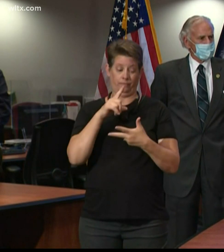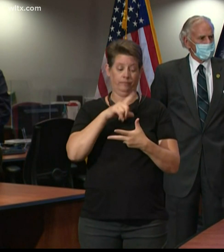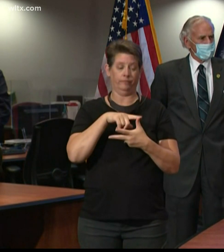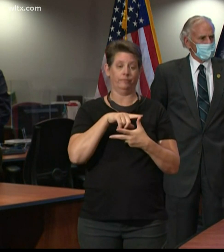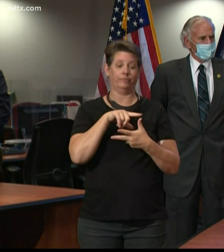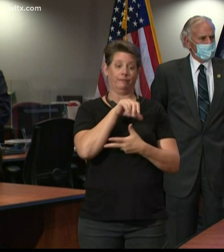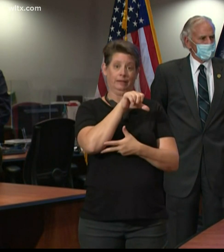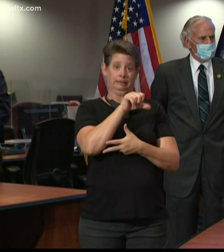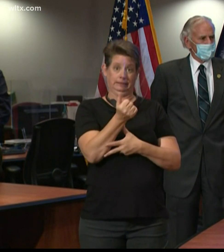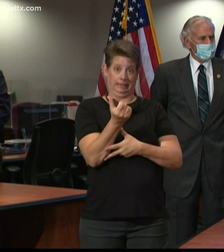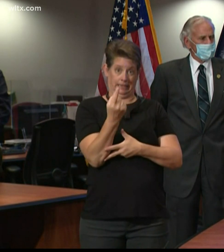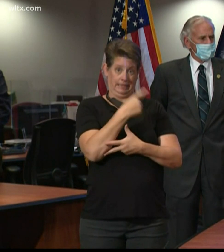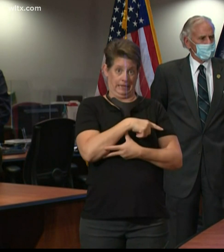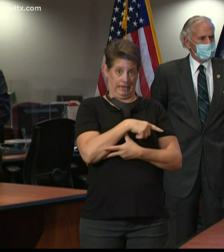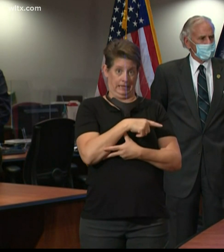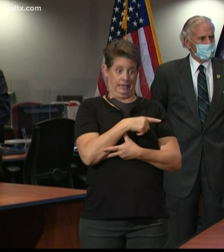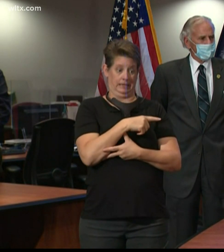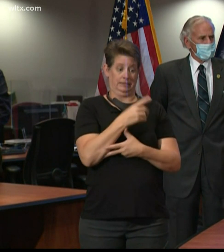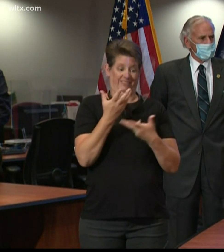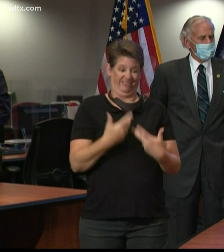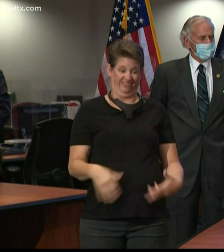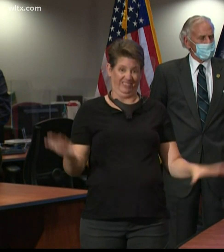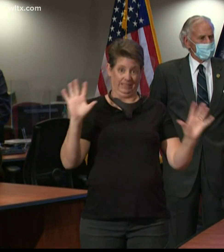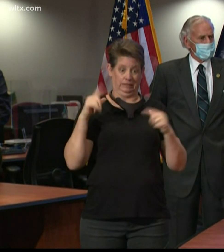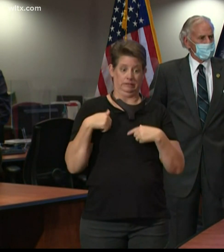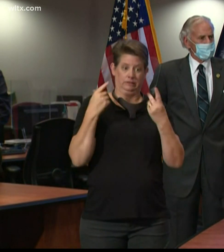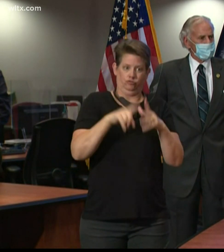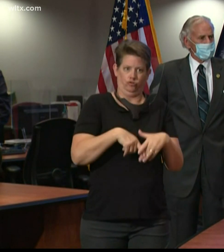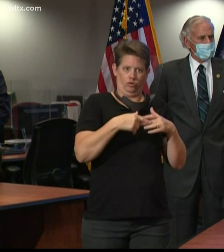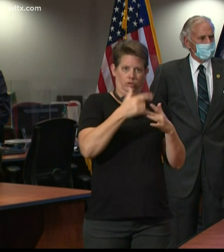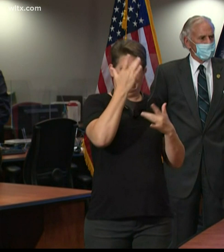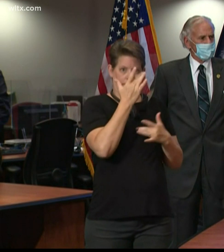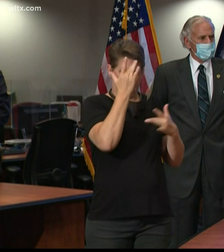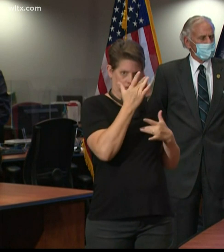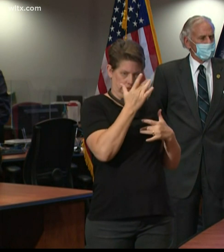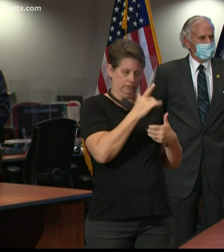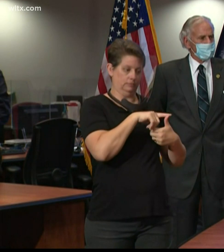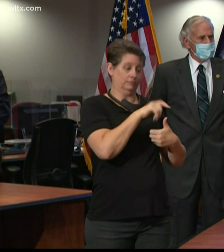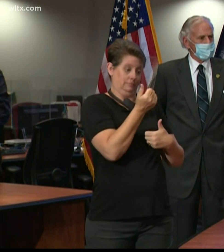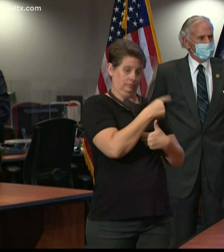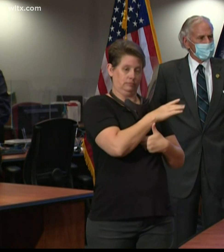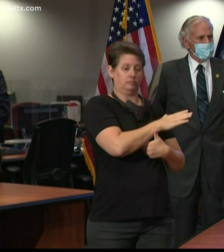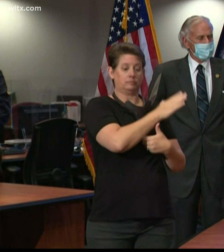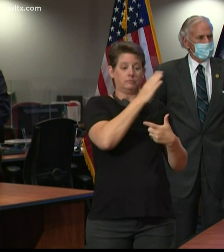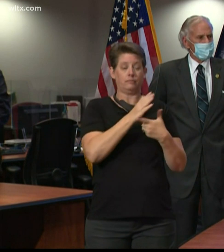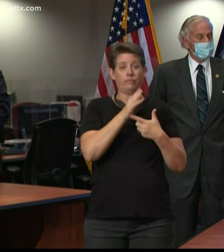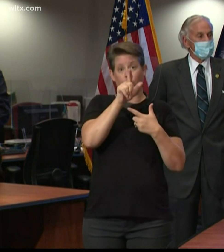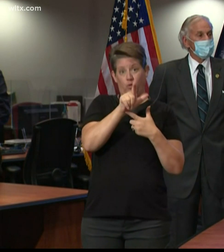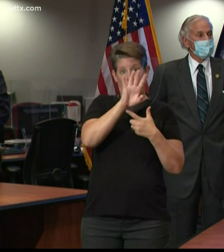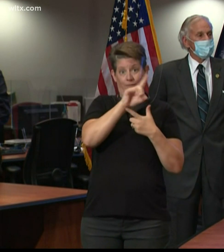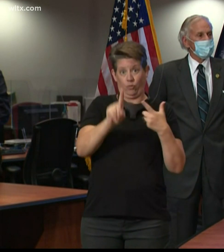BASED ON RECOVERY OF4@ SYMPTOMS. INSTEAD4@ OF TESTED REPEATEDLY4 PERSON MAY BE RELEASED BASED ON RECOVERY OF4@ SYMPTOMS. INSTEAD4@ OF TESTED REPEATEDLY4 PERSON MAY BE RELEASED FROMMIZE INSTEAD4@ OF TESTED REPEATEDLY4 PERSON MAY BE RELEASED FROMMIZE INSTEAD4@ OF TESTED REPEATEDLY4 PERSON MAY BE RELEASED FROMMIZE LAKE INSTEAD4@ OF TESTED REPEATEDLY4 PERSON MAY BE RELEASED FROMMIZE LAKE WHEN INSTEAD4@ OF TESTED REPEATEDLY4 PERSON MAY BE RELEASED FROMMIZE LAKE WHEN THEY INSTEAD4@ OF TESTED REPEATEDLY4 PERSON MAY BE RELEASED FROMMIZE LAKE WHEN THEY MEET INSTEAD4@ OF TESTED REPEATEDLY4 PERSON MAY BE RELEASED FROMMIZE LAKE WHEN THEY MEET THREE PERSON MAY BE RELEASED FROMMIZE LAKE WHEN THEY MEET THREE PERSON MAY BE RELEASED FROMMIZE LAKE WHEN THEY MEET THREE CRITERIA. PERSON MAY BE RELEASED FROMMIZE LAKE WHEN THEY MEET THREE CRITERIA. AT PERSON MAY BE RELEASED FROMMIZE LAKE WHEN THEY MEET THREE CRITERIA. AT LEAST PERSON MAY BE RELEASED FROMMIZE LAKE WHEN THEY MEET THREE CRITERIA. AT LEAST TEN PERSON MAY BE RELEASED FROMMIZE LAKE WHEN THEY MEET THREE CRITERIA. AT LEAST TEN DAYS PERSON MAY BE RELEASED FROMMIZE LAKE WHEN THEY MEET THREE CRITERIA. AT LEAST TEN DAYS HAS LAKE WHEN THEY MEET THREE CRITERIA. AT LEAST TEN DAYS HAS LAKE WHEN THEY MEET THREE CRITERIA. AT LEAST TEN DAYS HAS PASSED